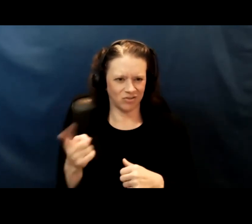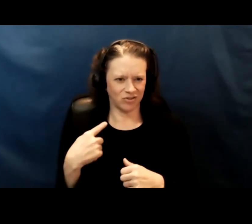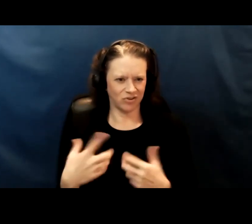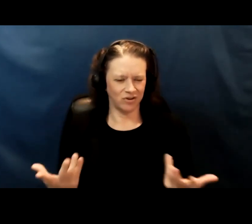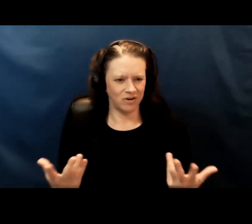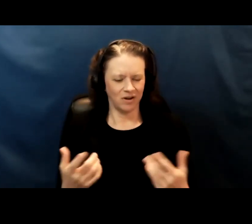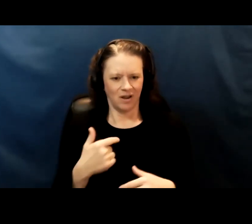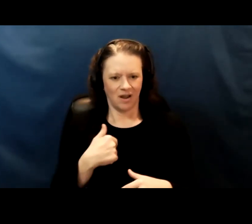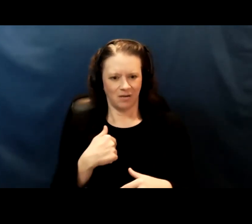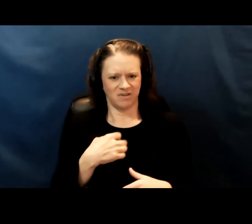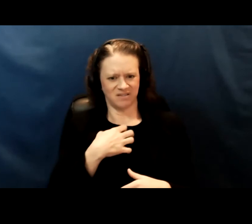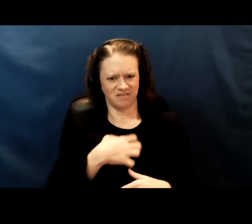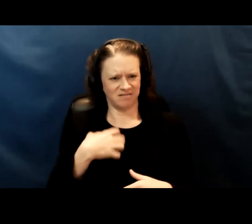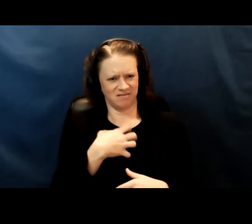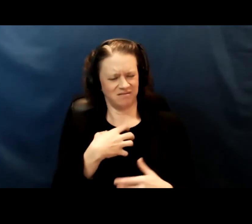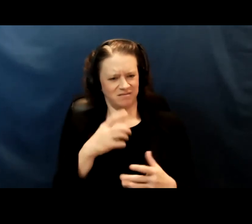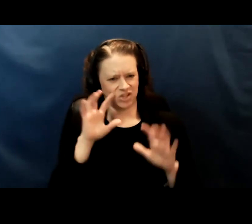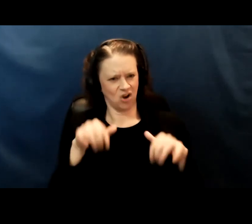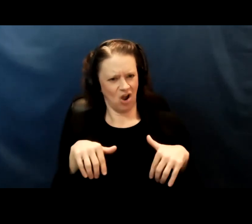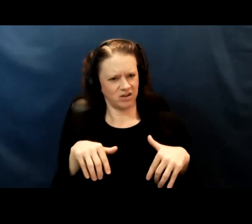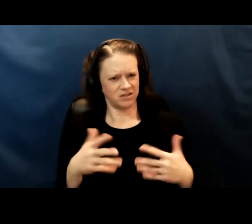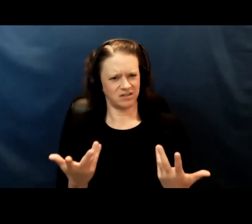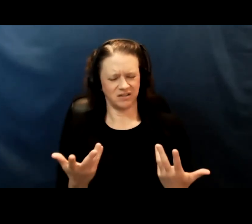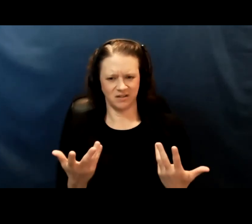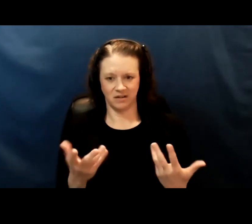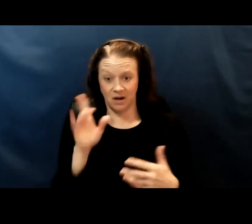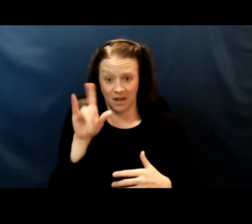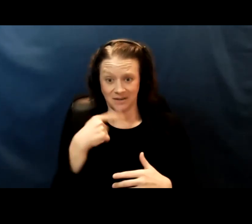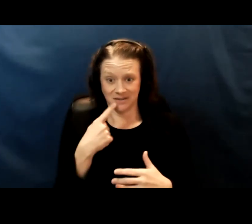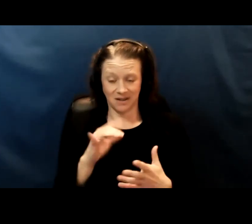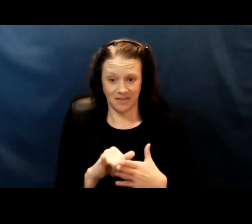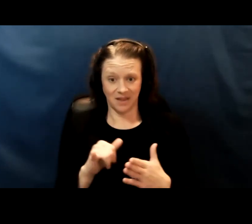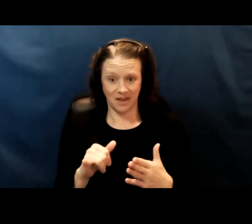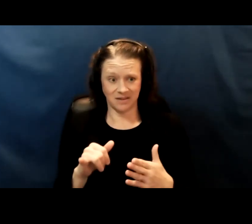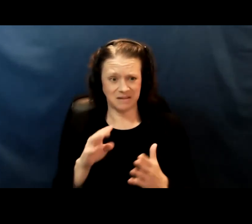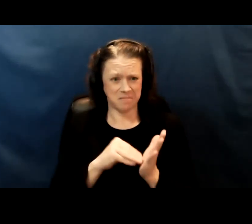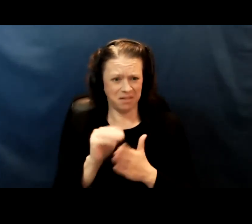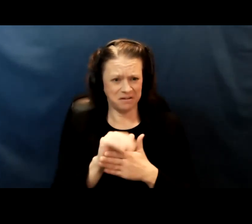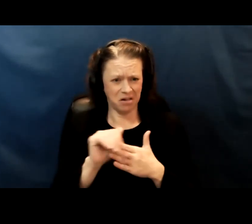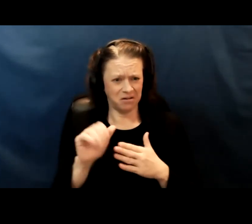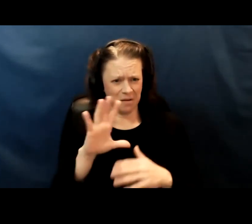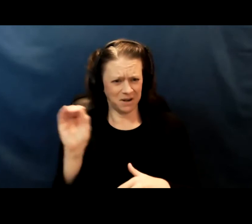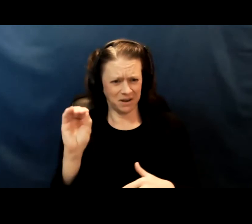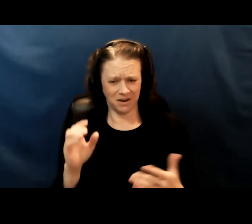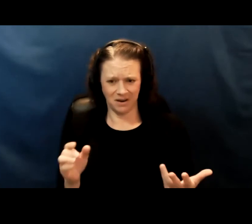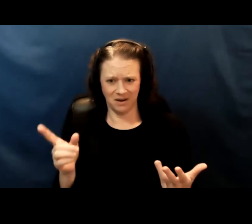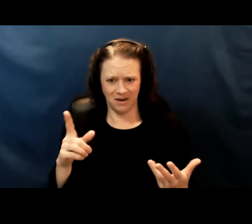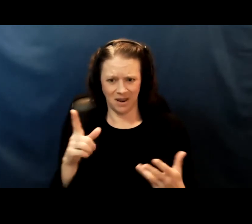missed opportunity. Again I was shocked. Like I said, this is a million dollar company and I've been so spoiled, like many